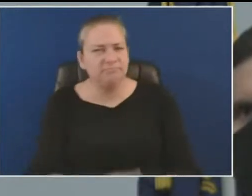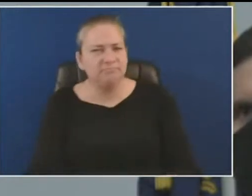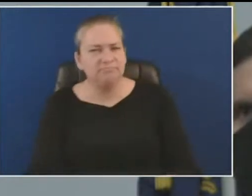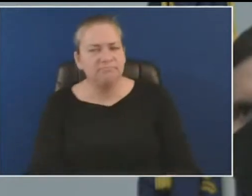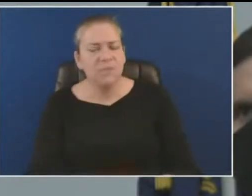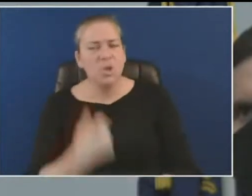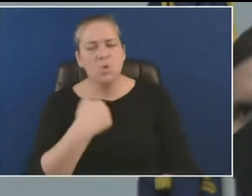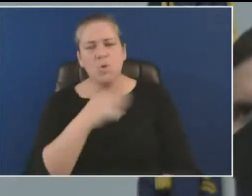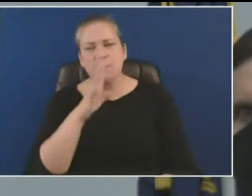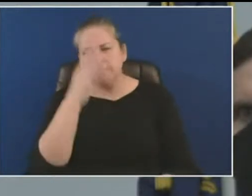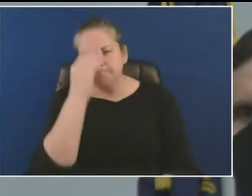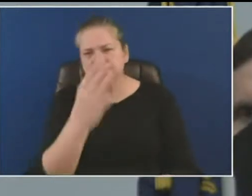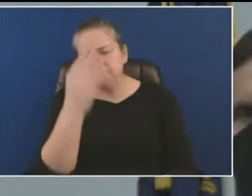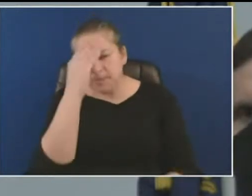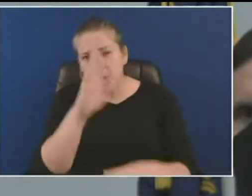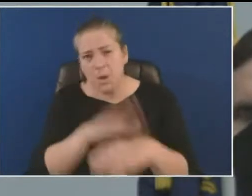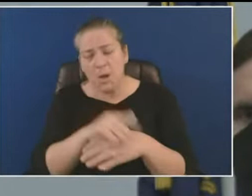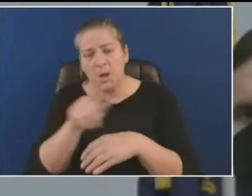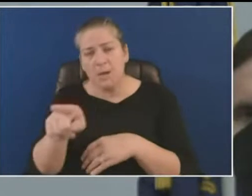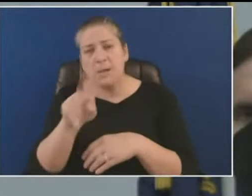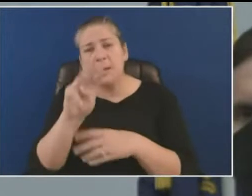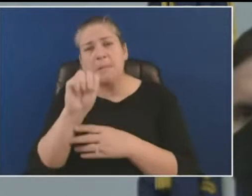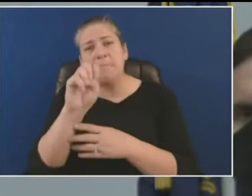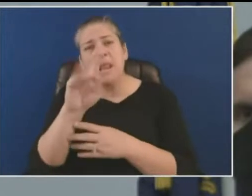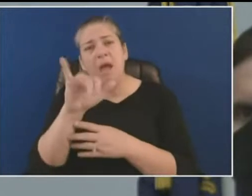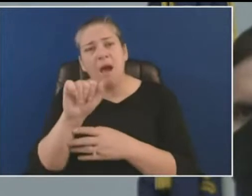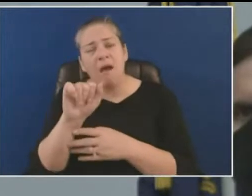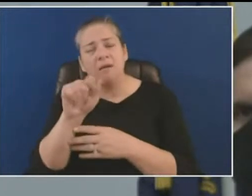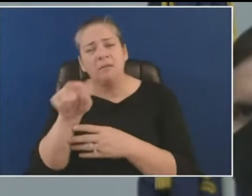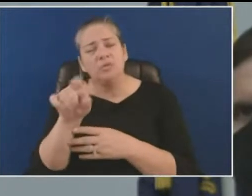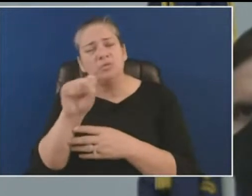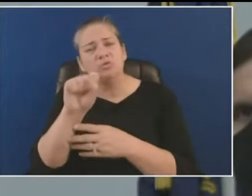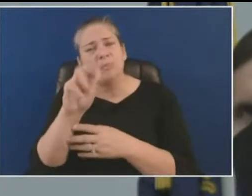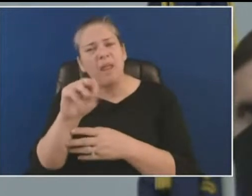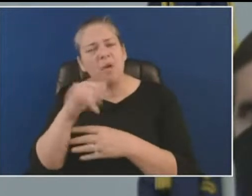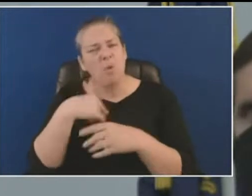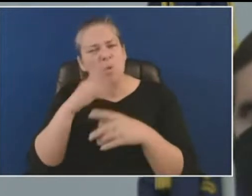get the resources you need, and we will all work together to make